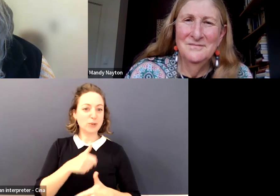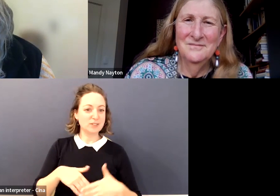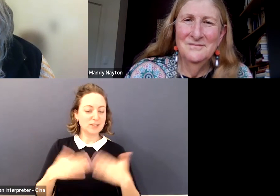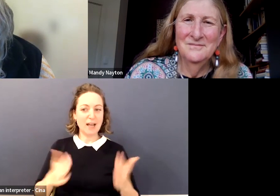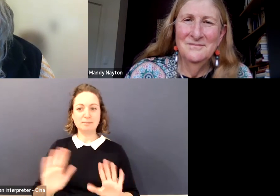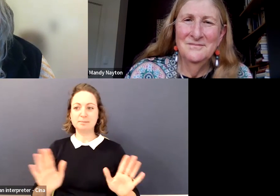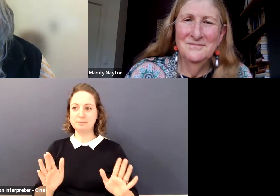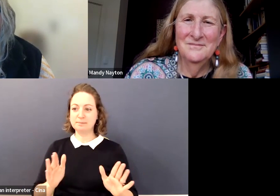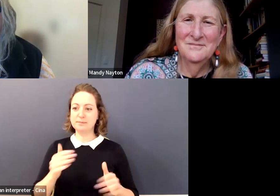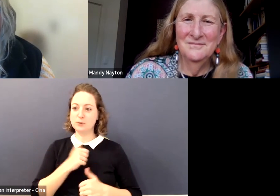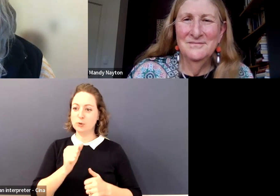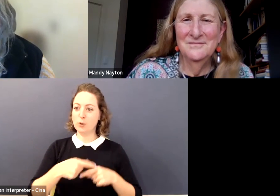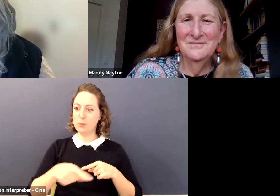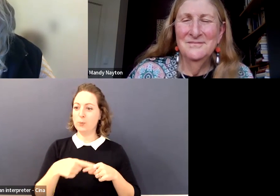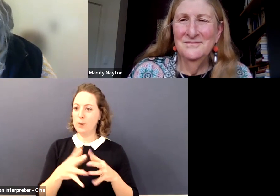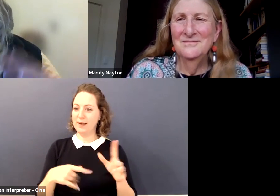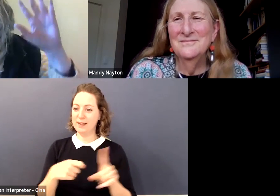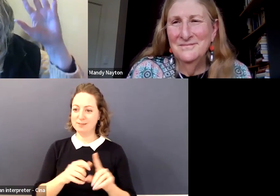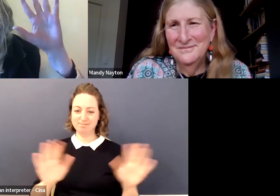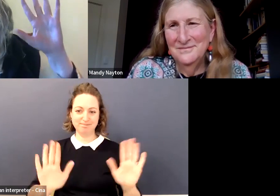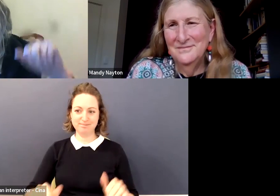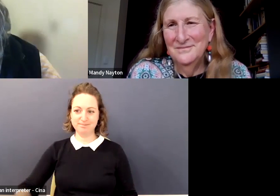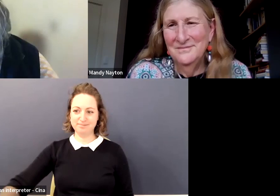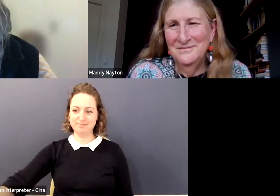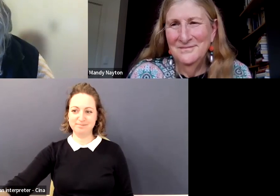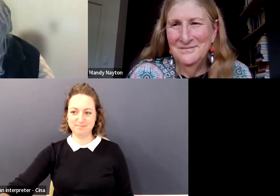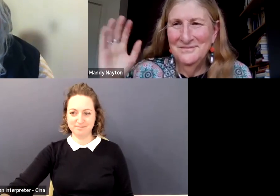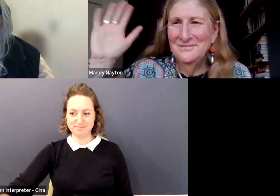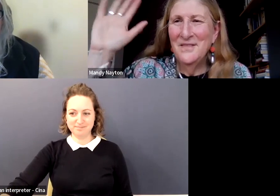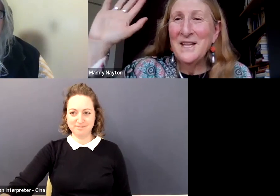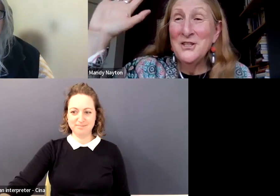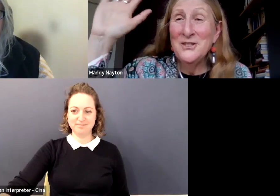rest of your week. Take care. MANDY: Thank you.